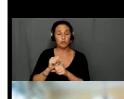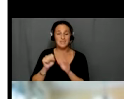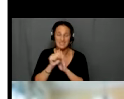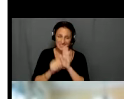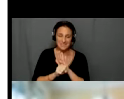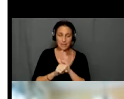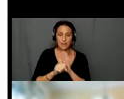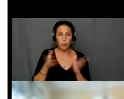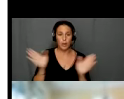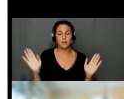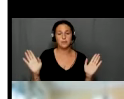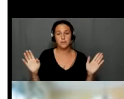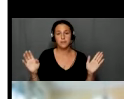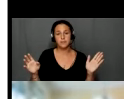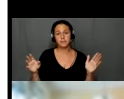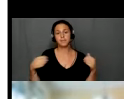So then go to the the next slide, please.